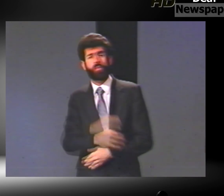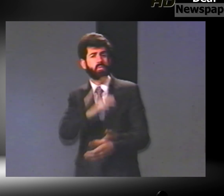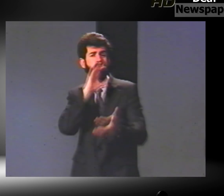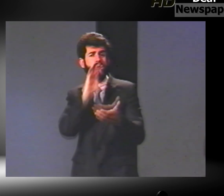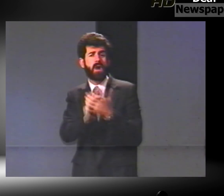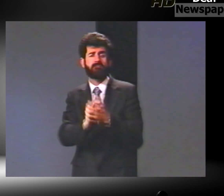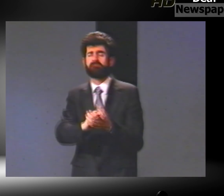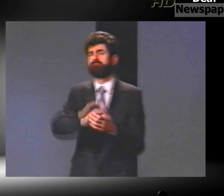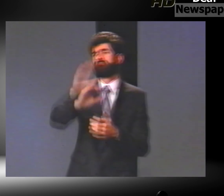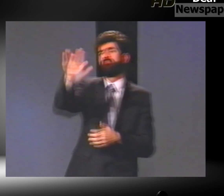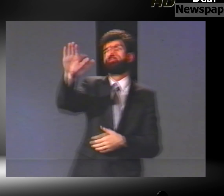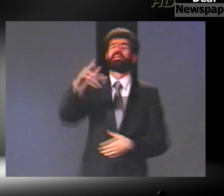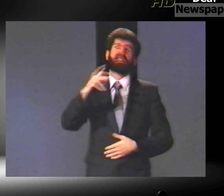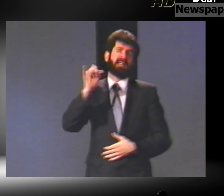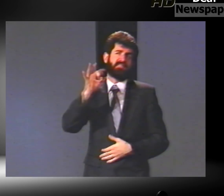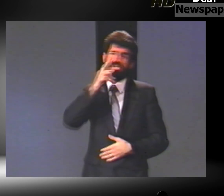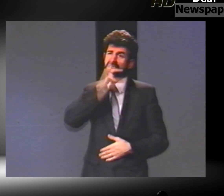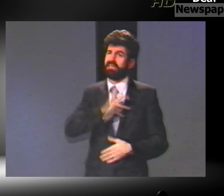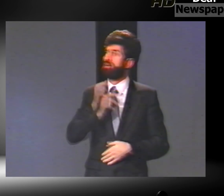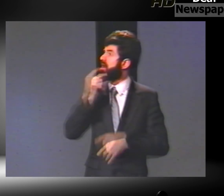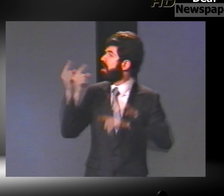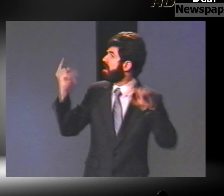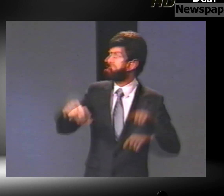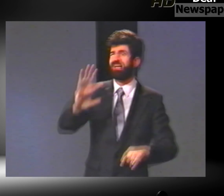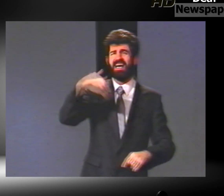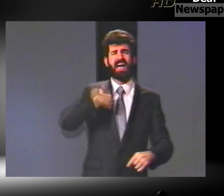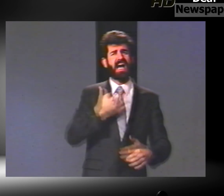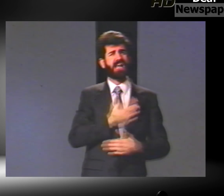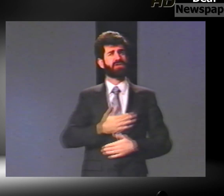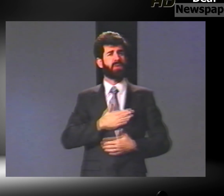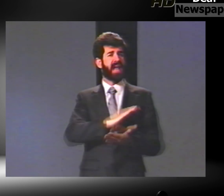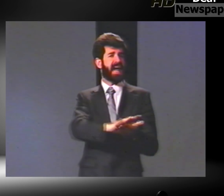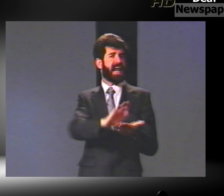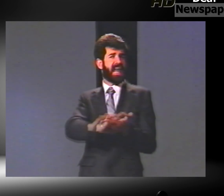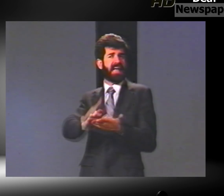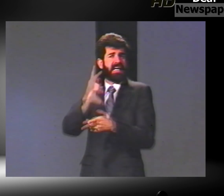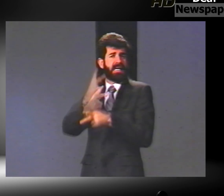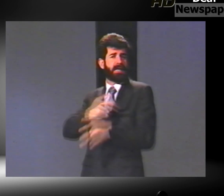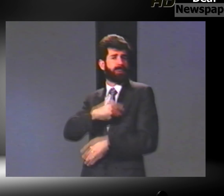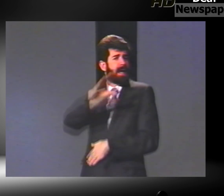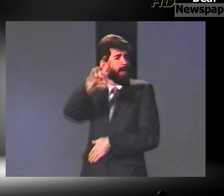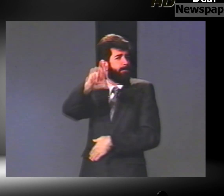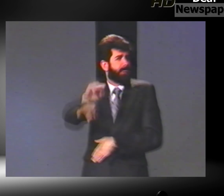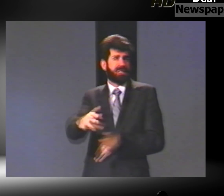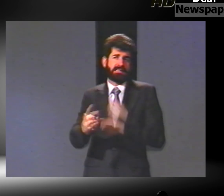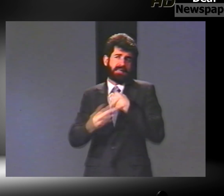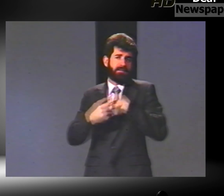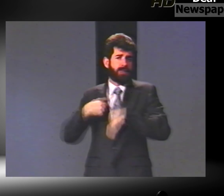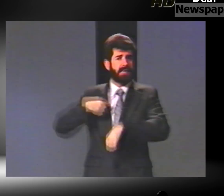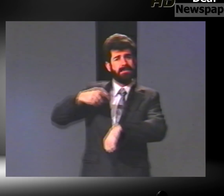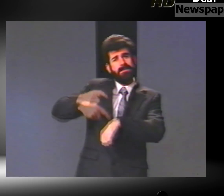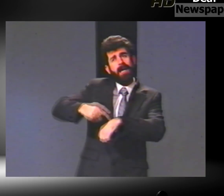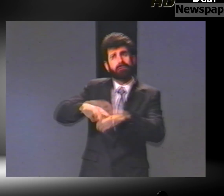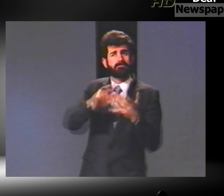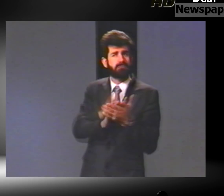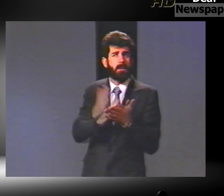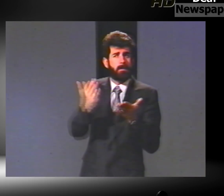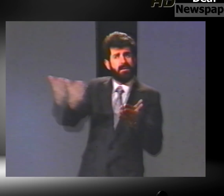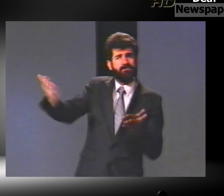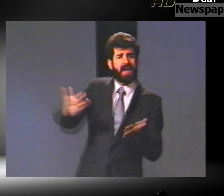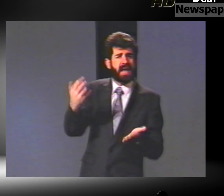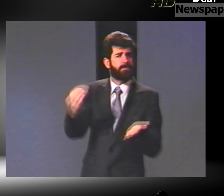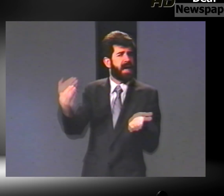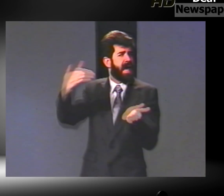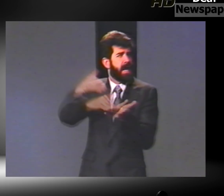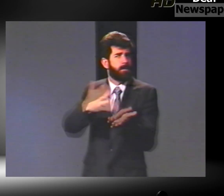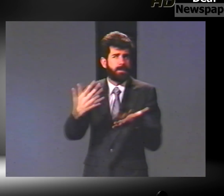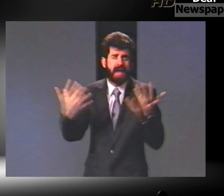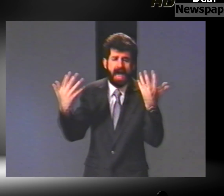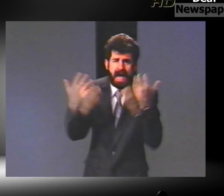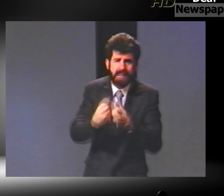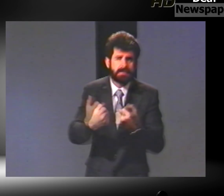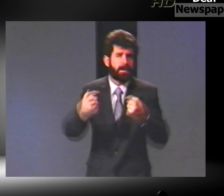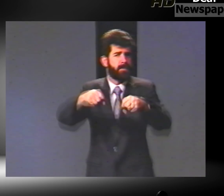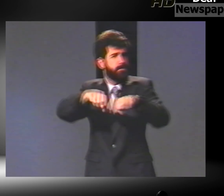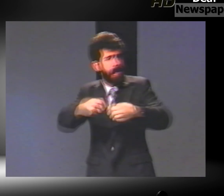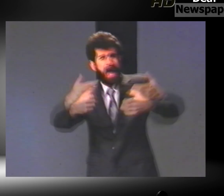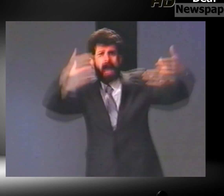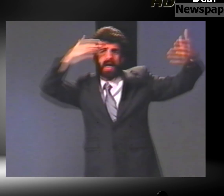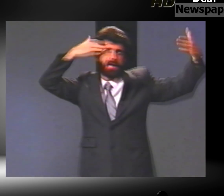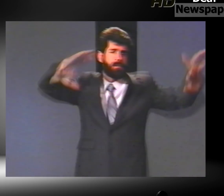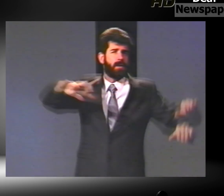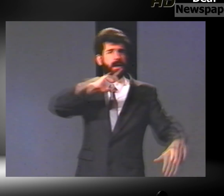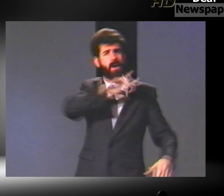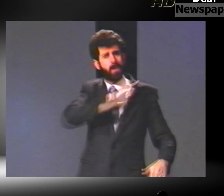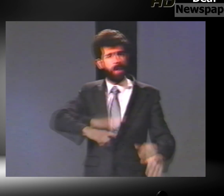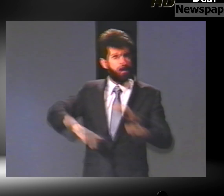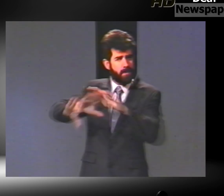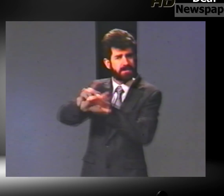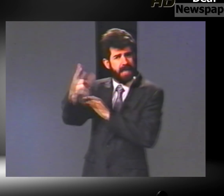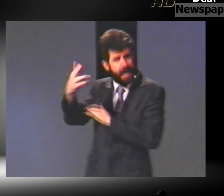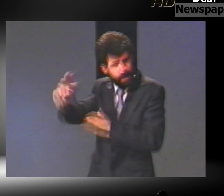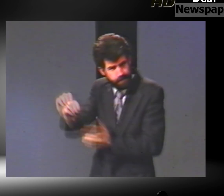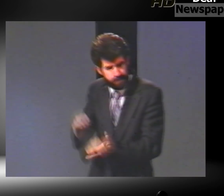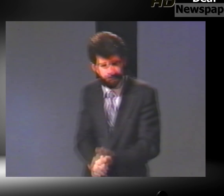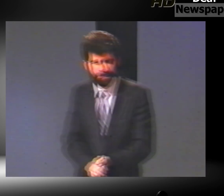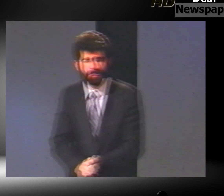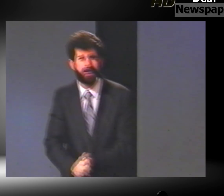The wife admits that she enjoyed cleaning the house anyway to save time and wasn't sure to invite me again after last time.